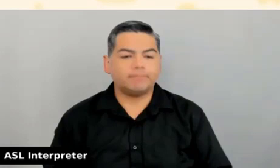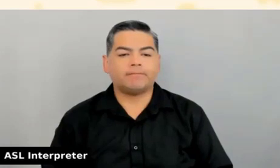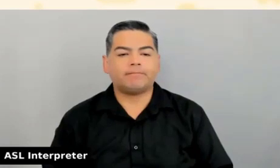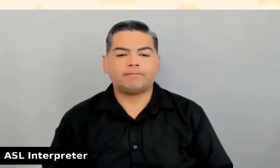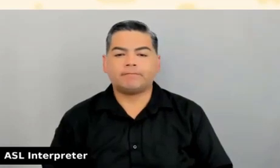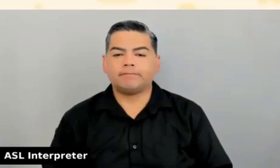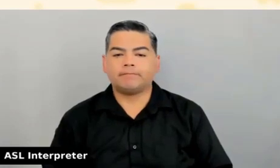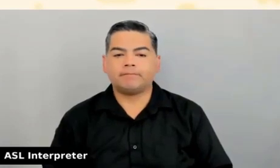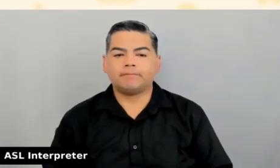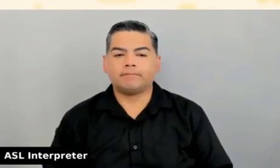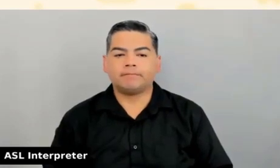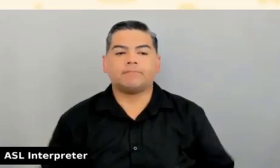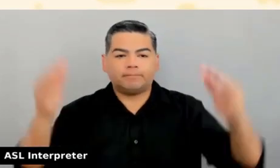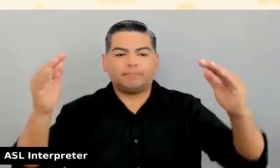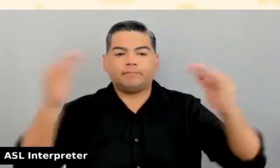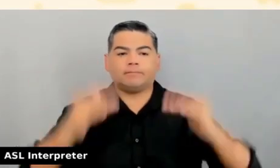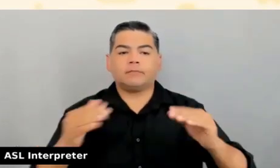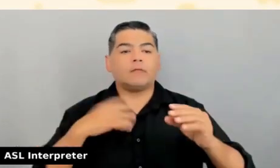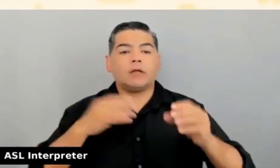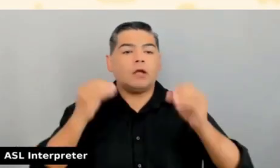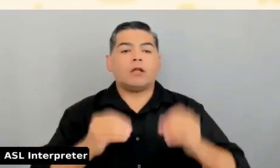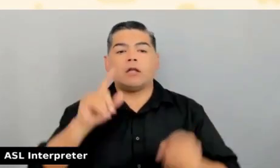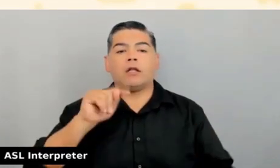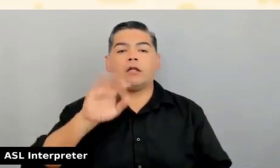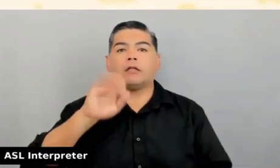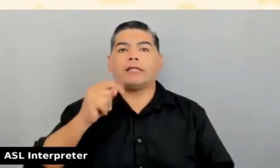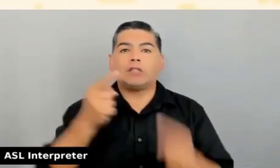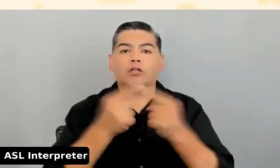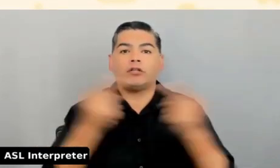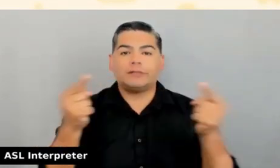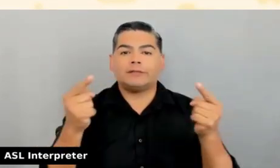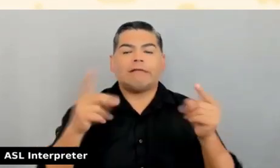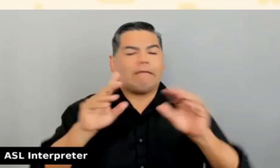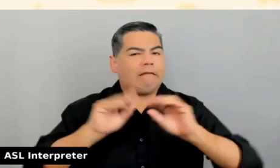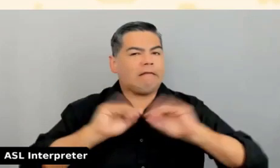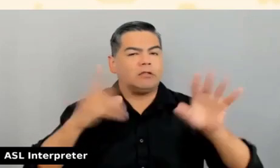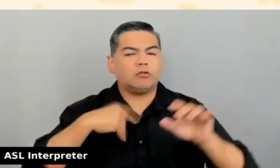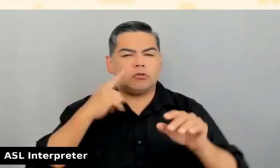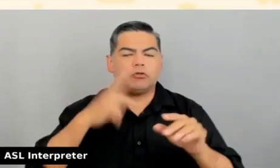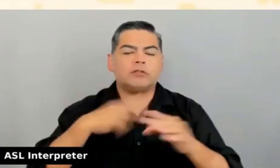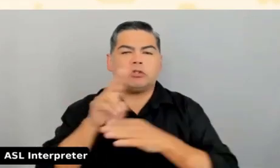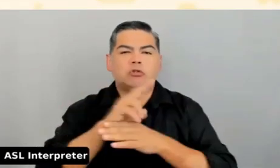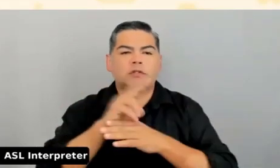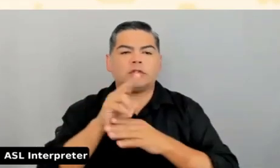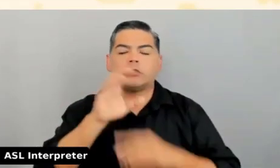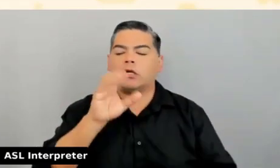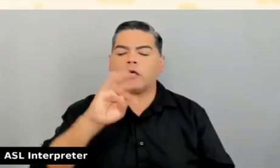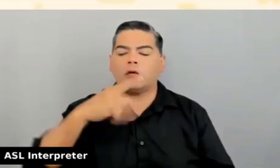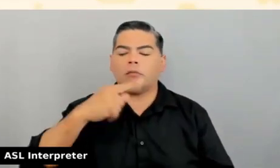Non-text contrast; Clearly identifying user interface components. Here's an example of a user interface component.